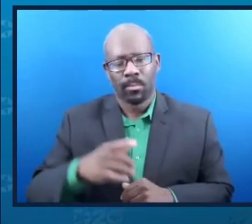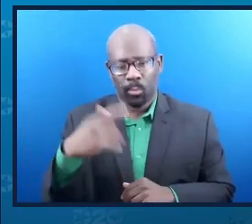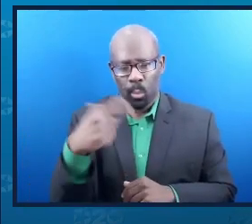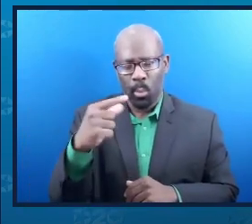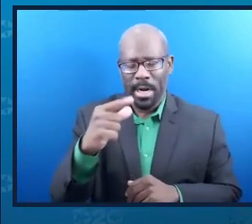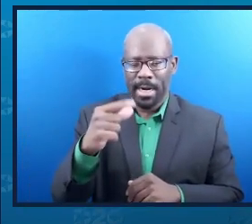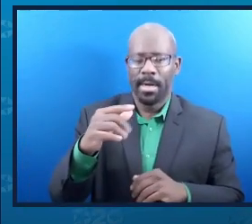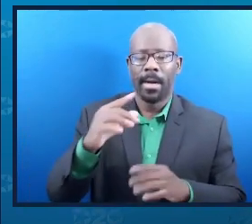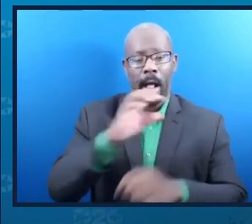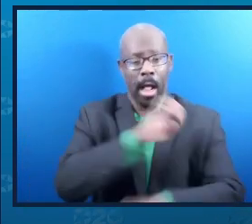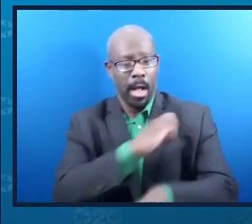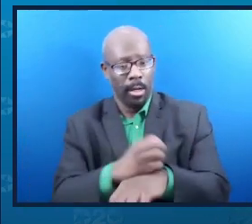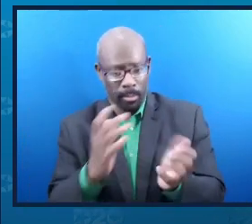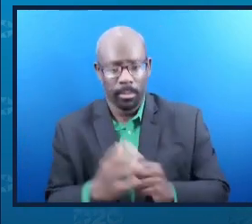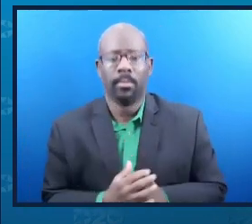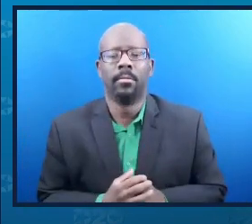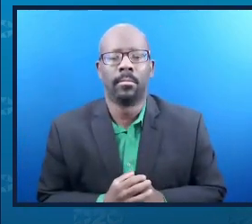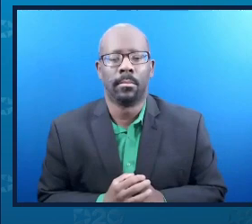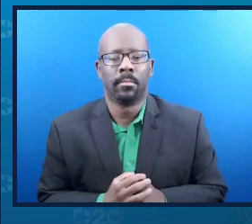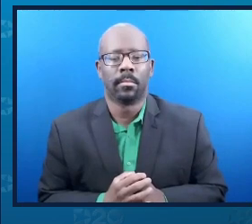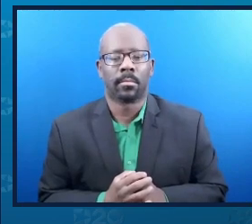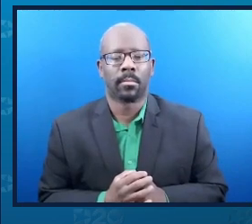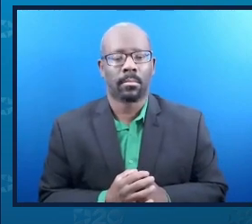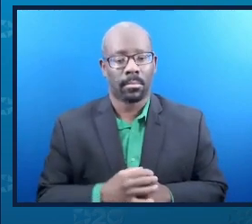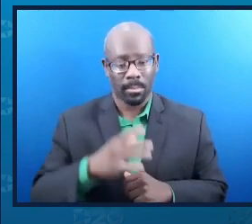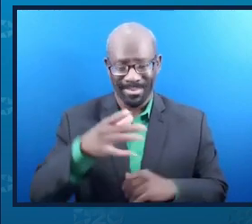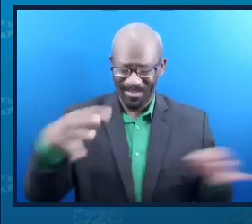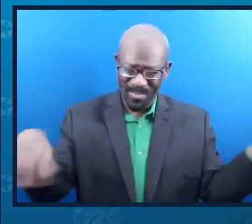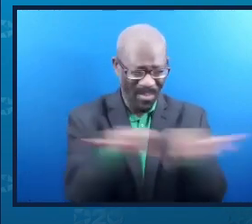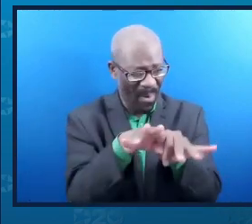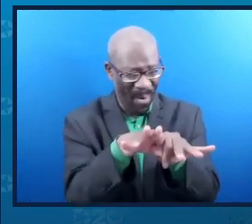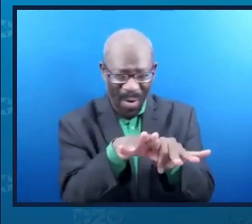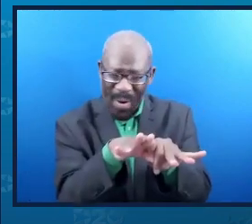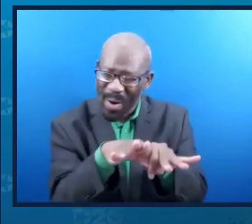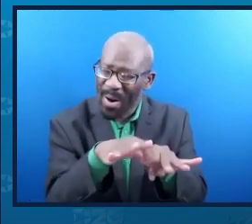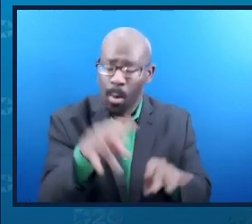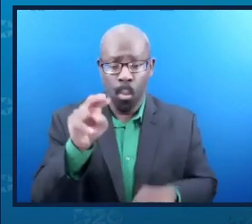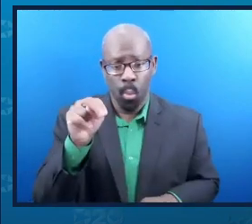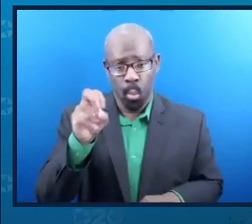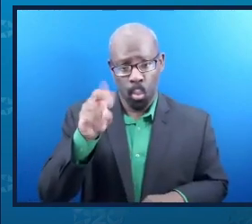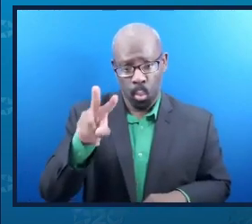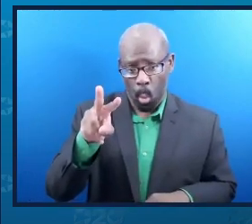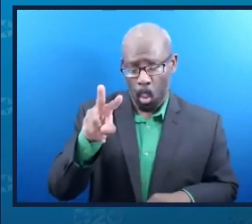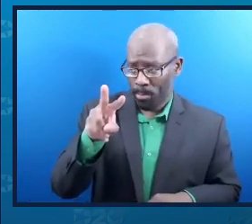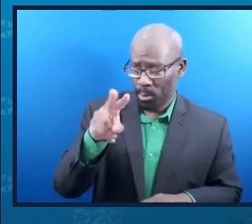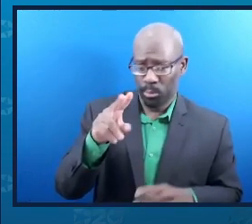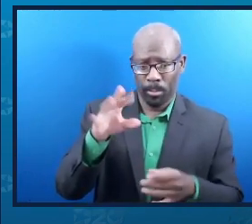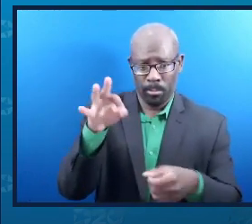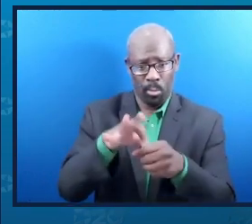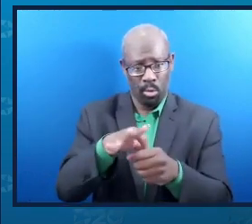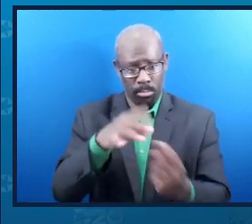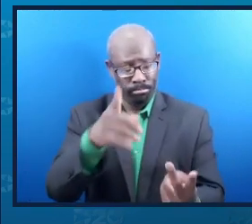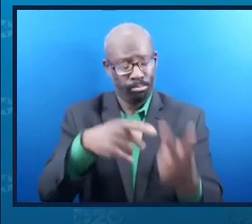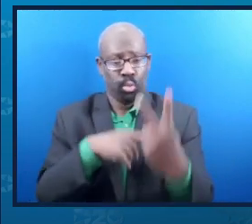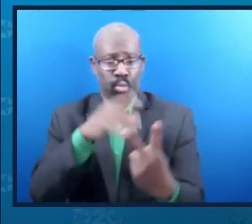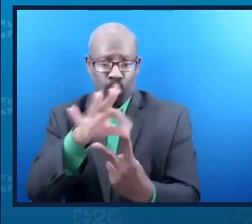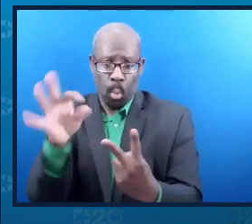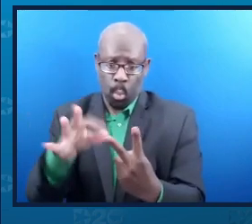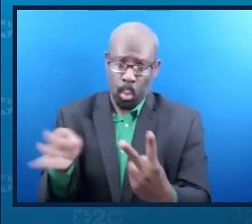WE HAVE THE CHANCE THIS NOVEMBER